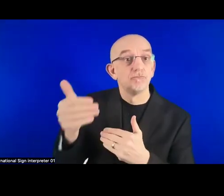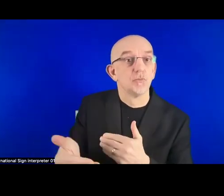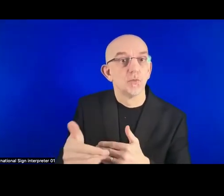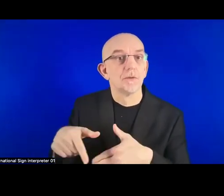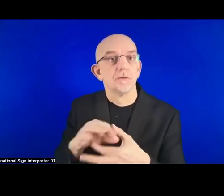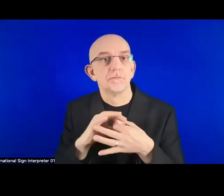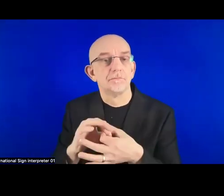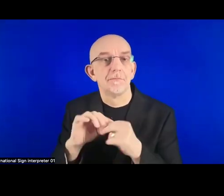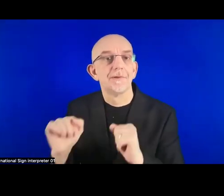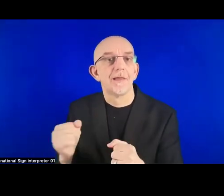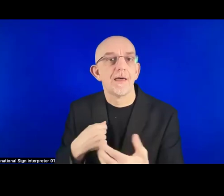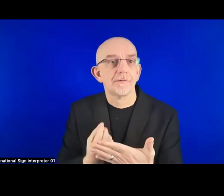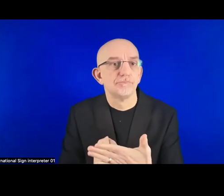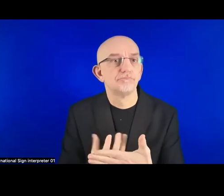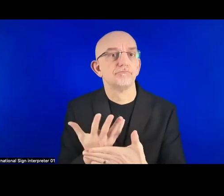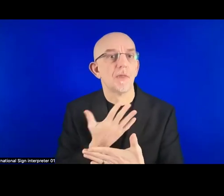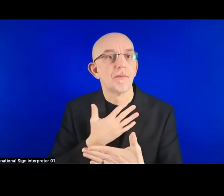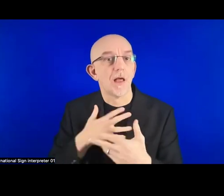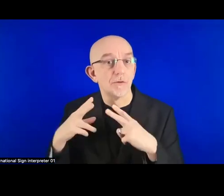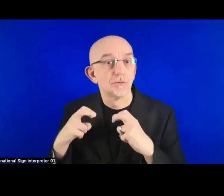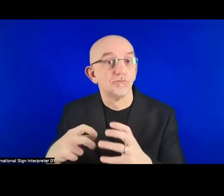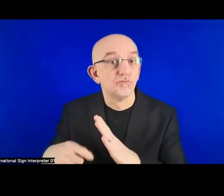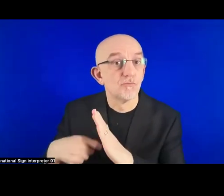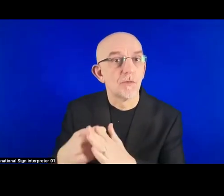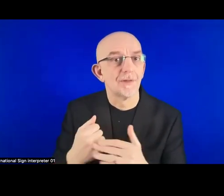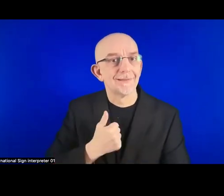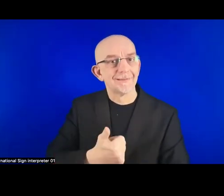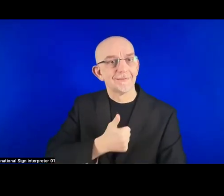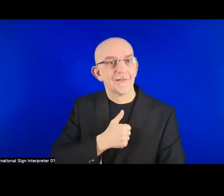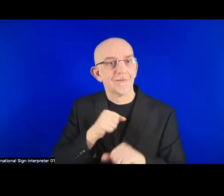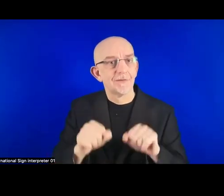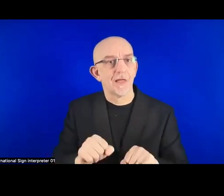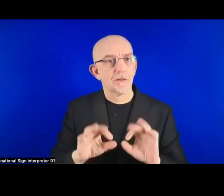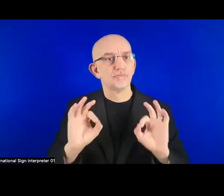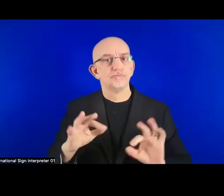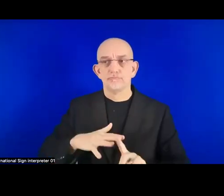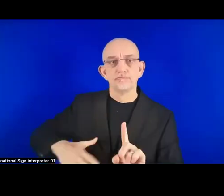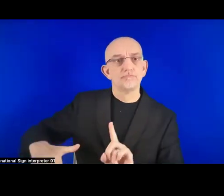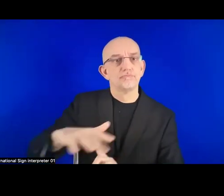Marie Curie based calls, the most valid thing is the quality of the project and the